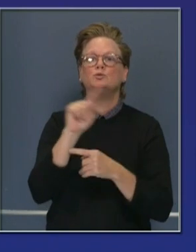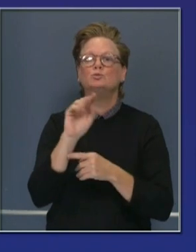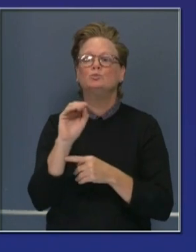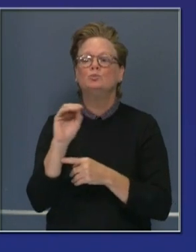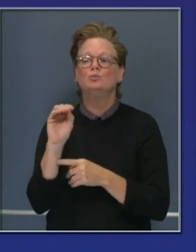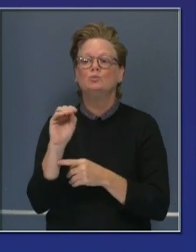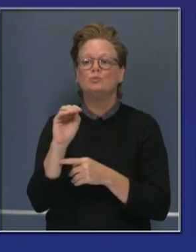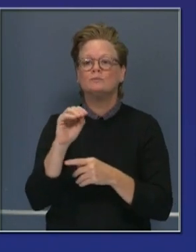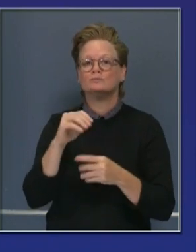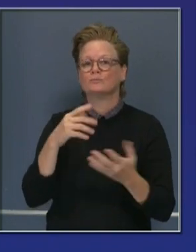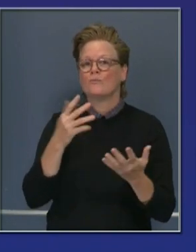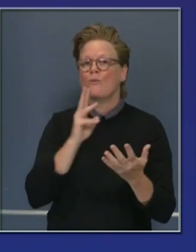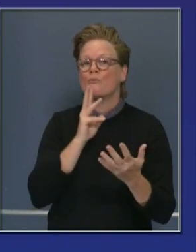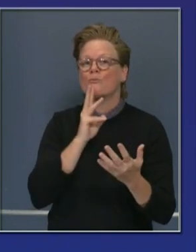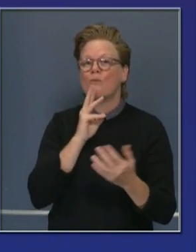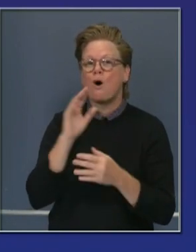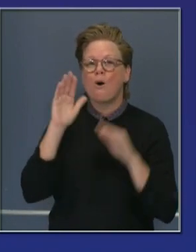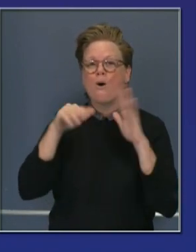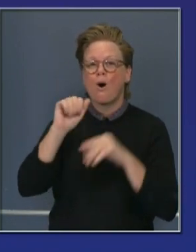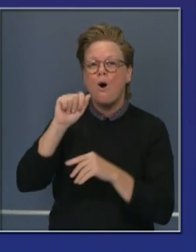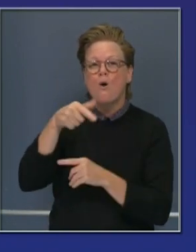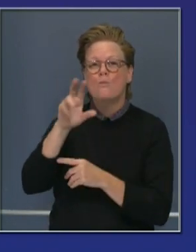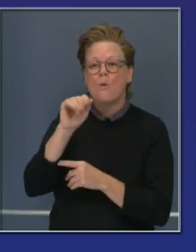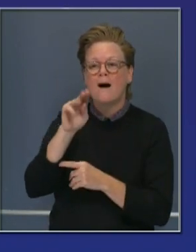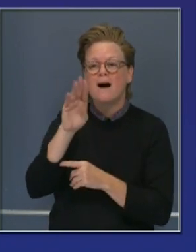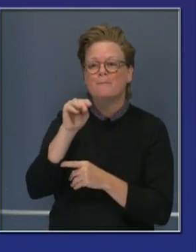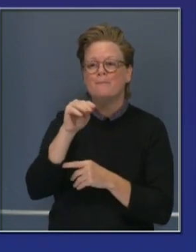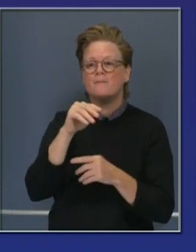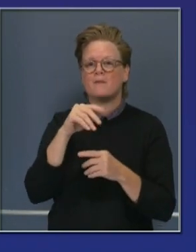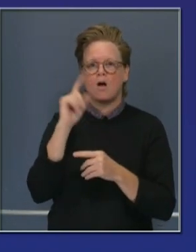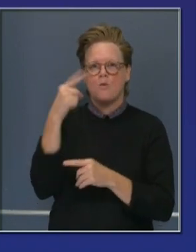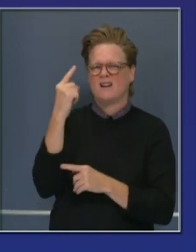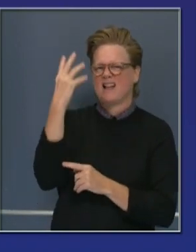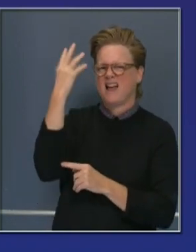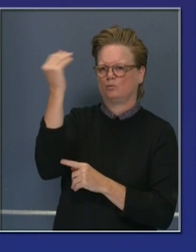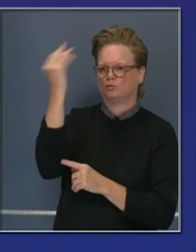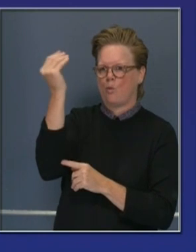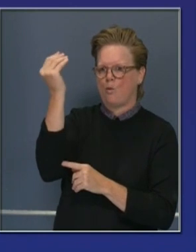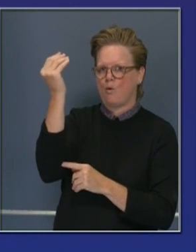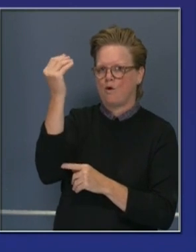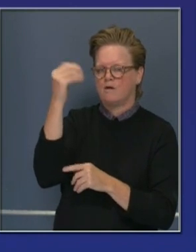IN WHICH TEAR AND YOU SEE YOUR COUNTY IN THE PURPLE TEAR, YOU KNOW THAT MUSEUM, ZOOS AND